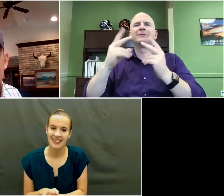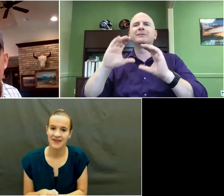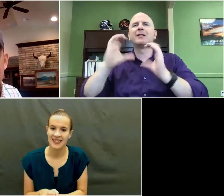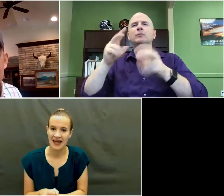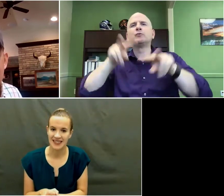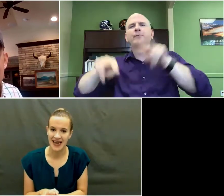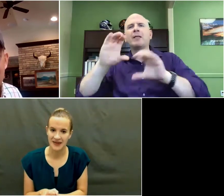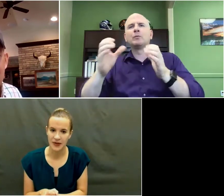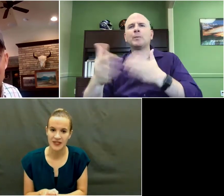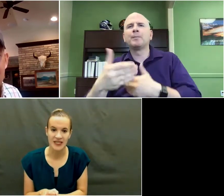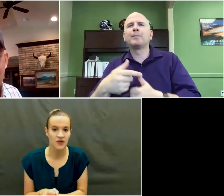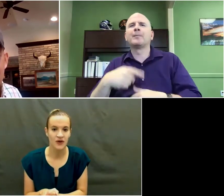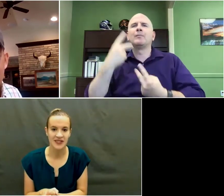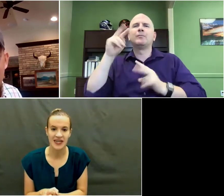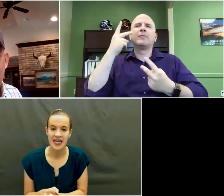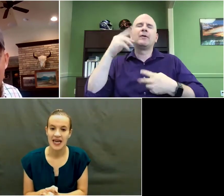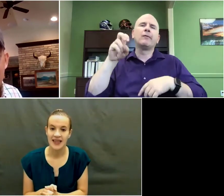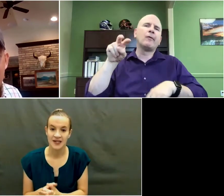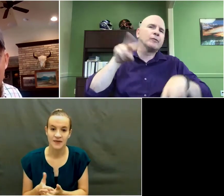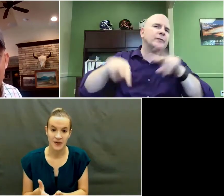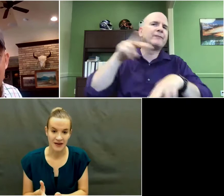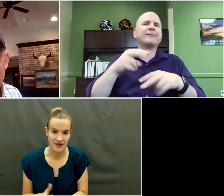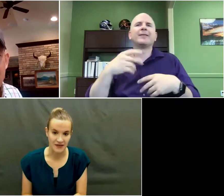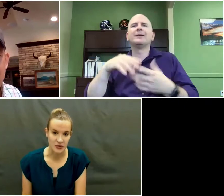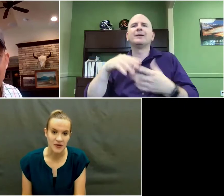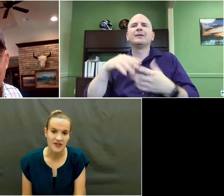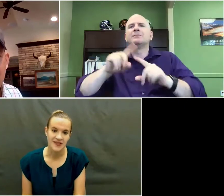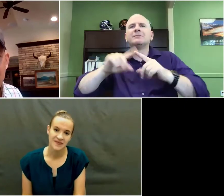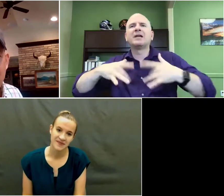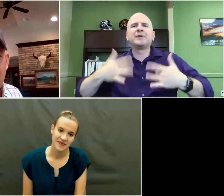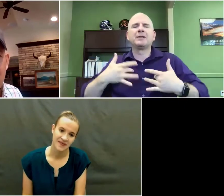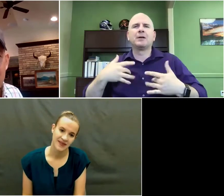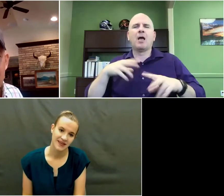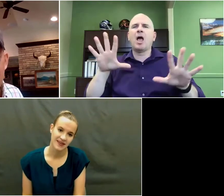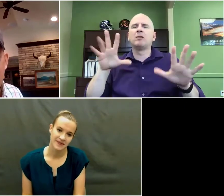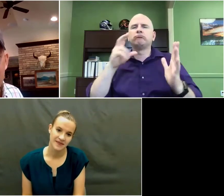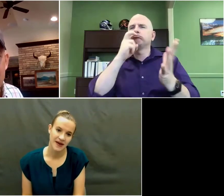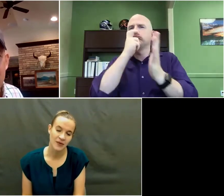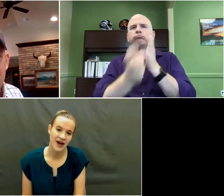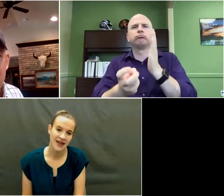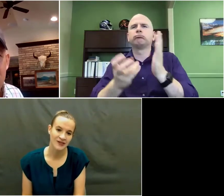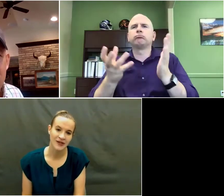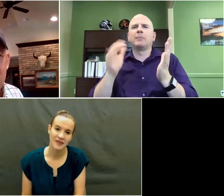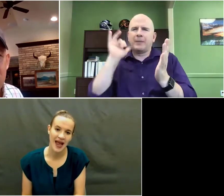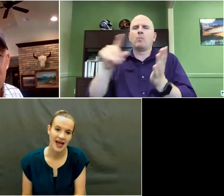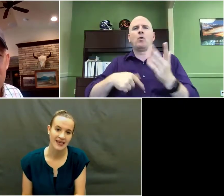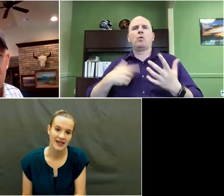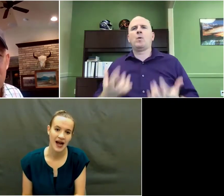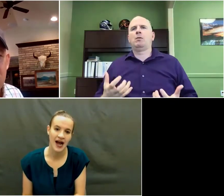to visit Gallaudet, which is a university that is for Deaf individuals. I went on that trip, and I